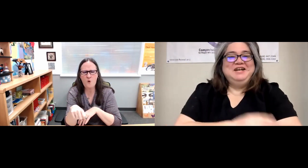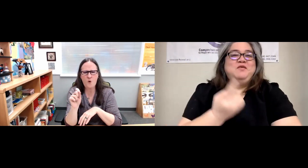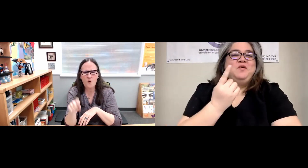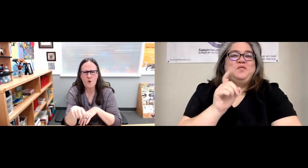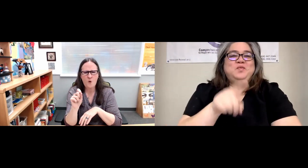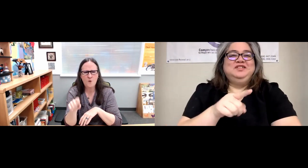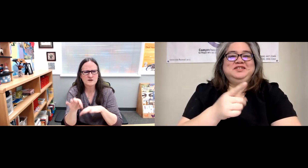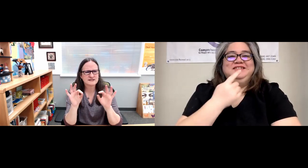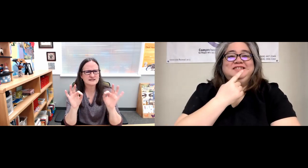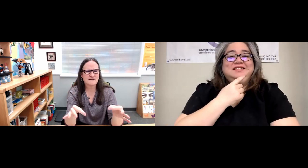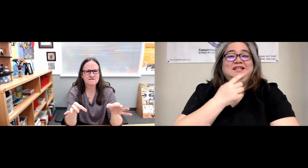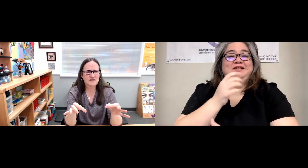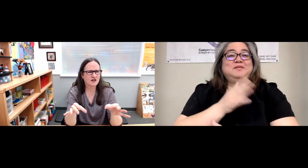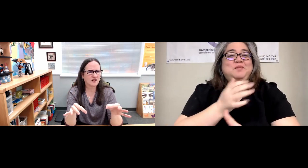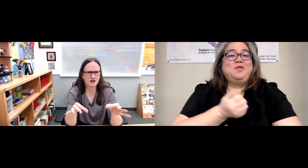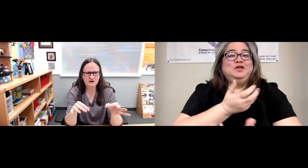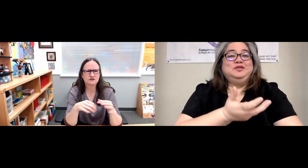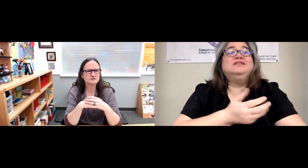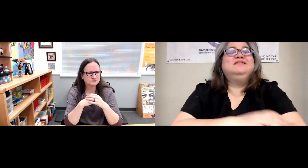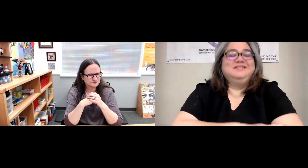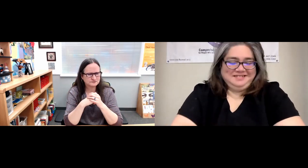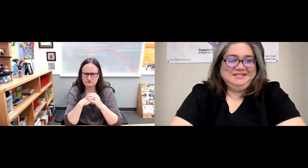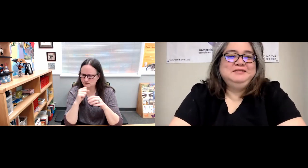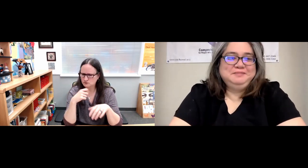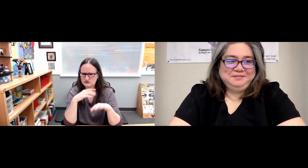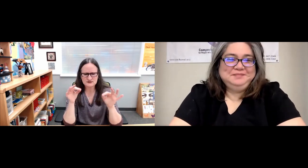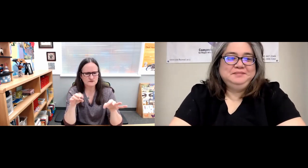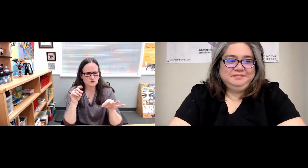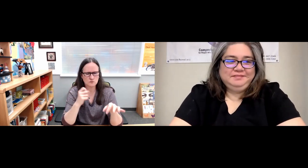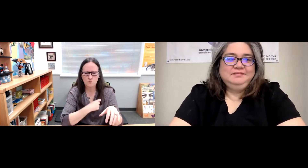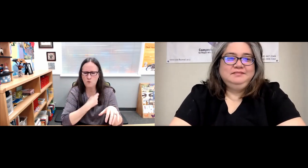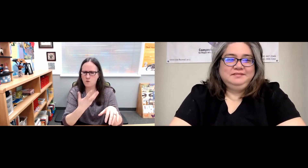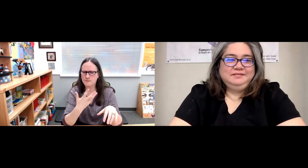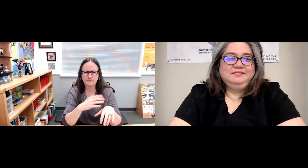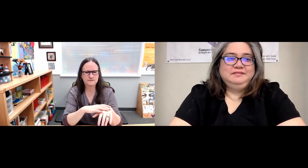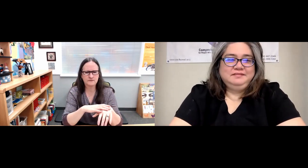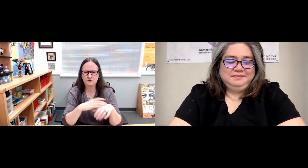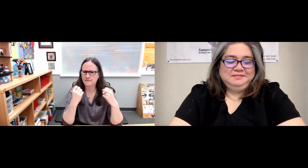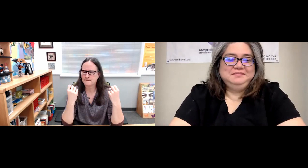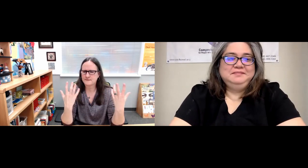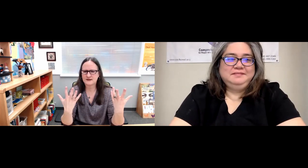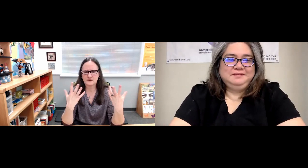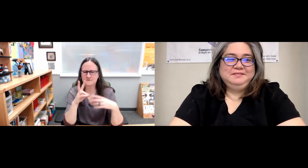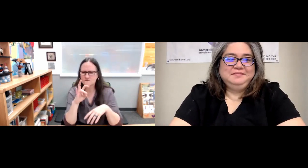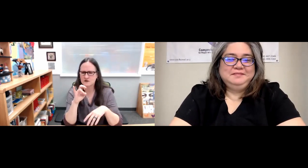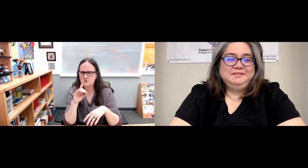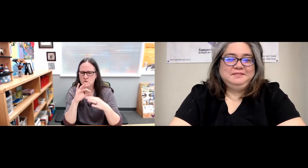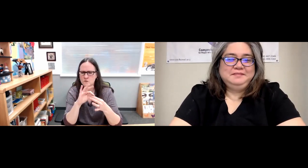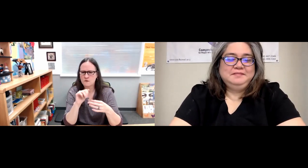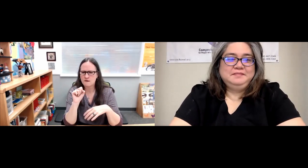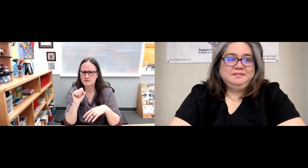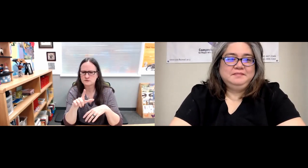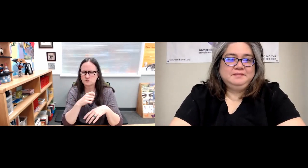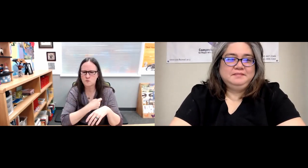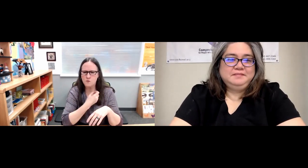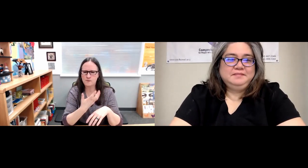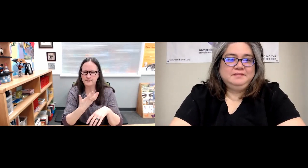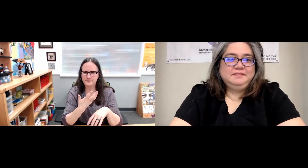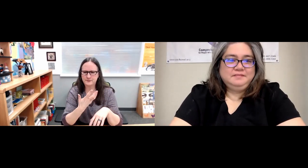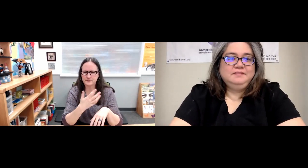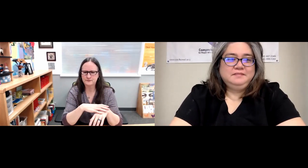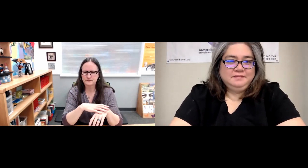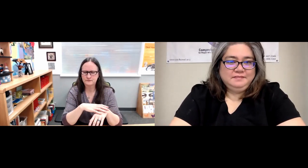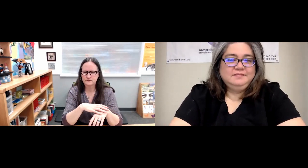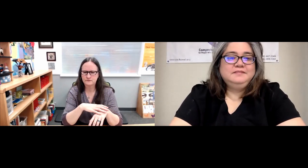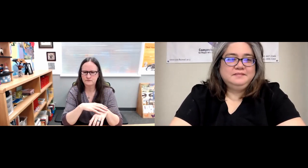Oh, oh, poetry. Yes, definitely. Oh yes, they do poems, many, many videos with ASL poetry.